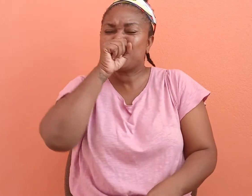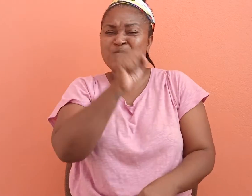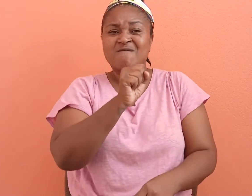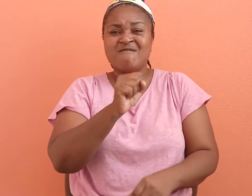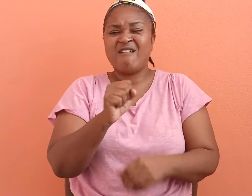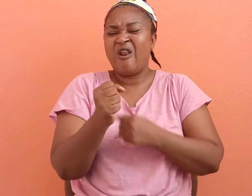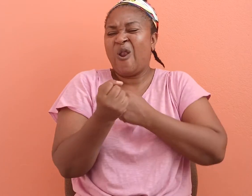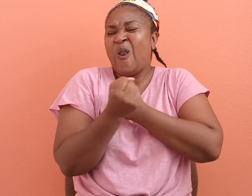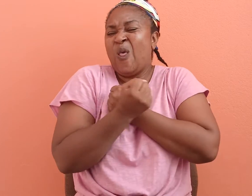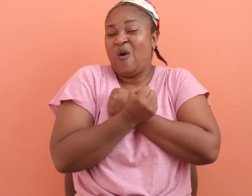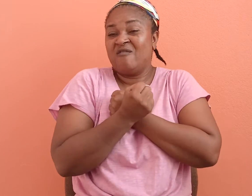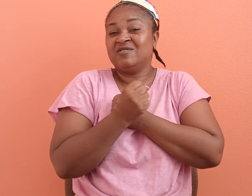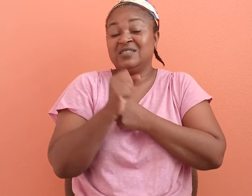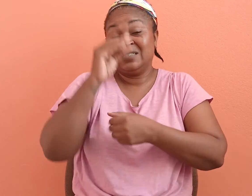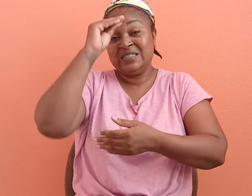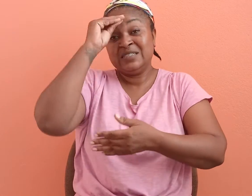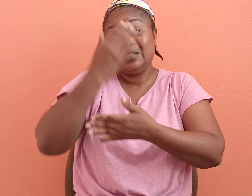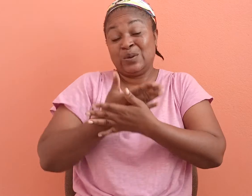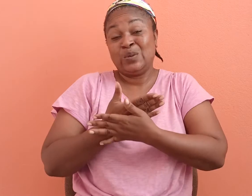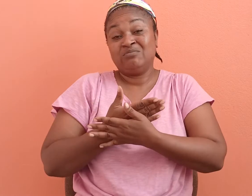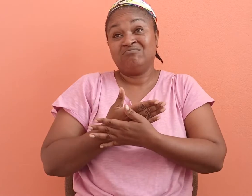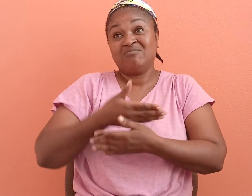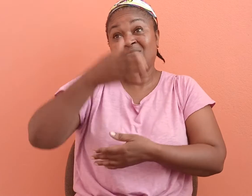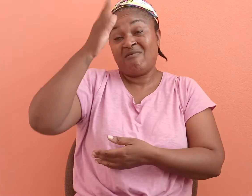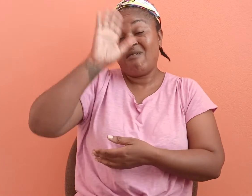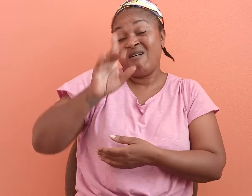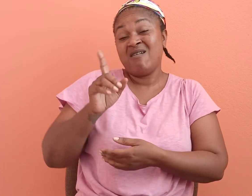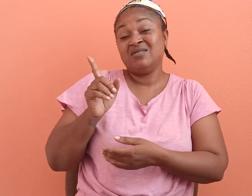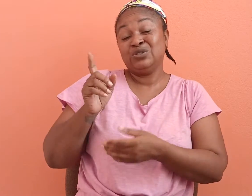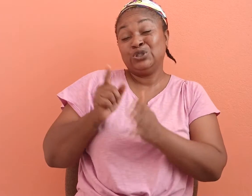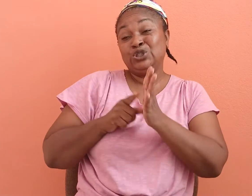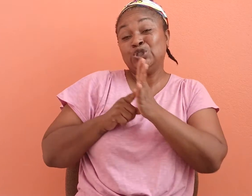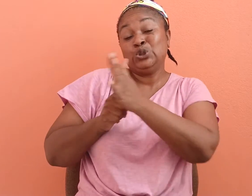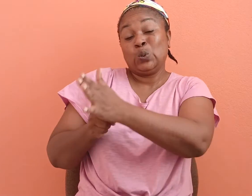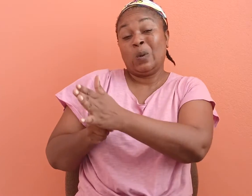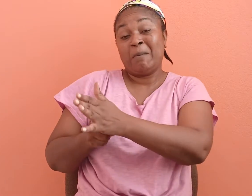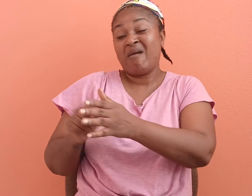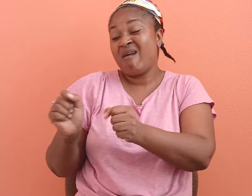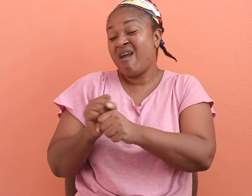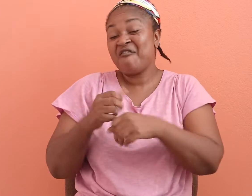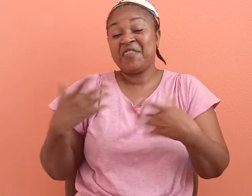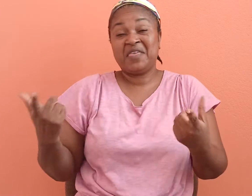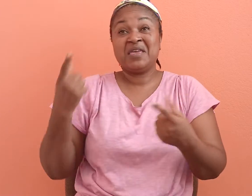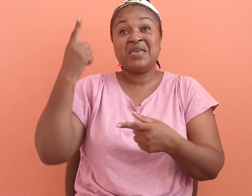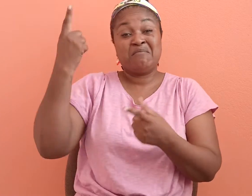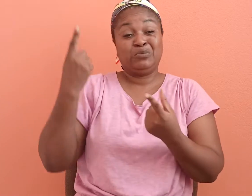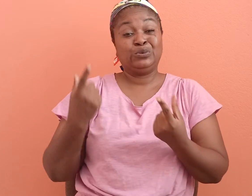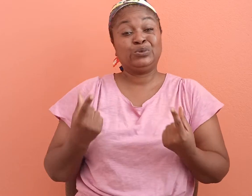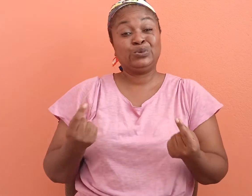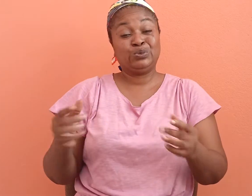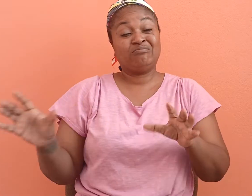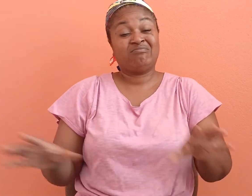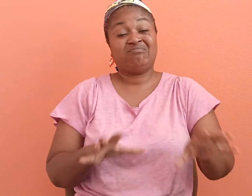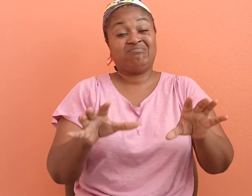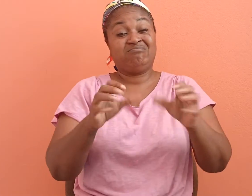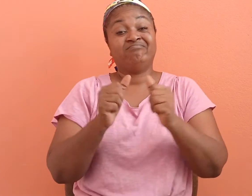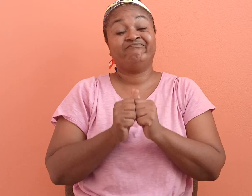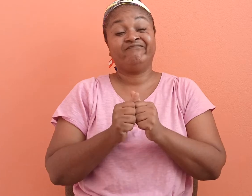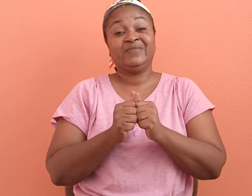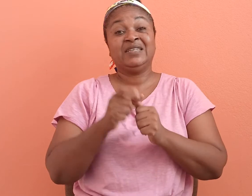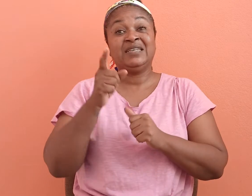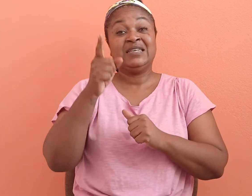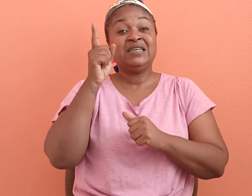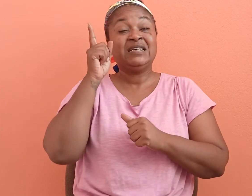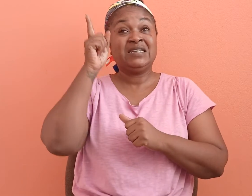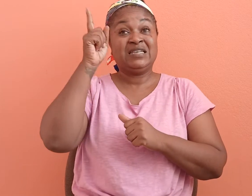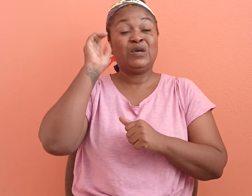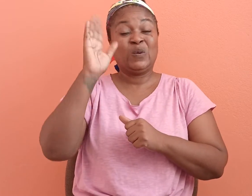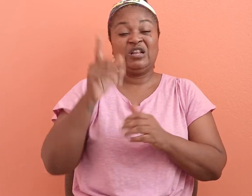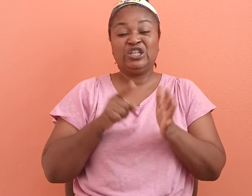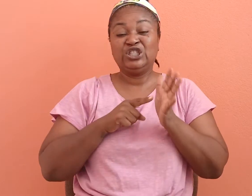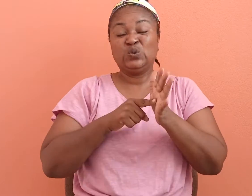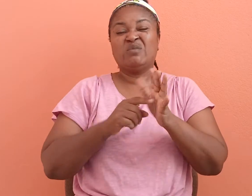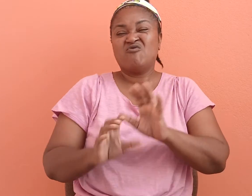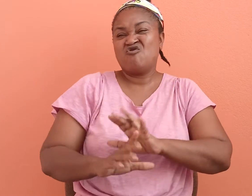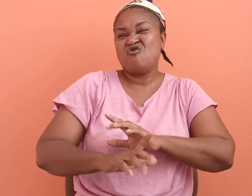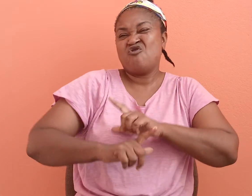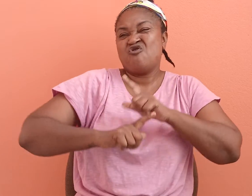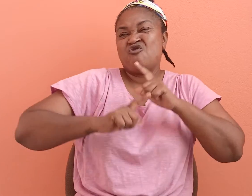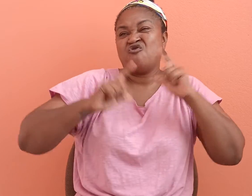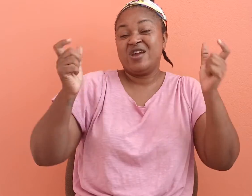shows him everything that he does. He will show him greater works than these so that you will